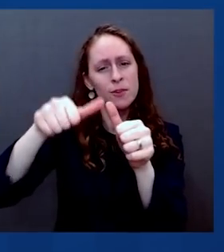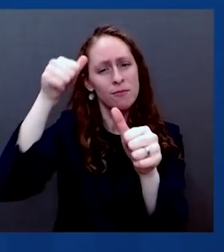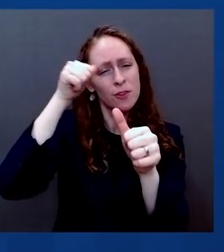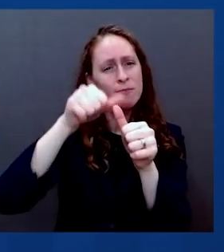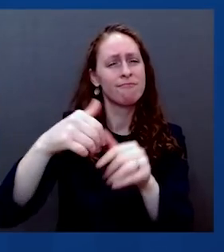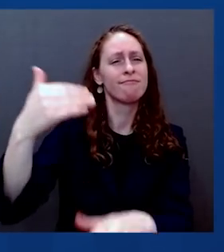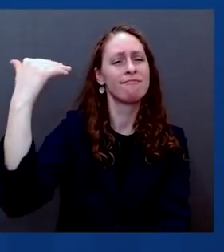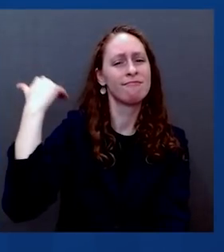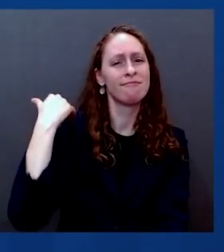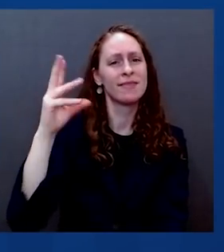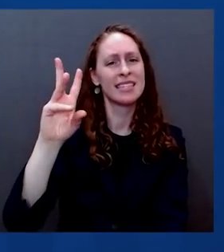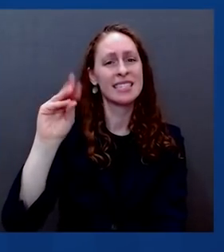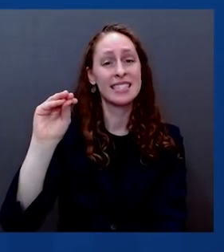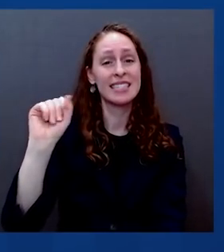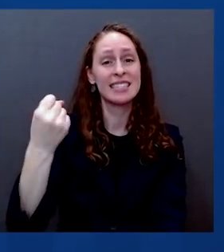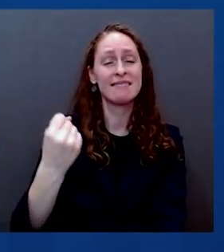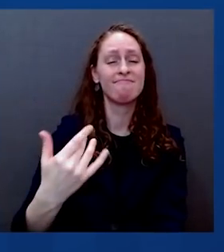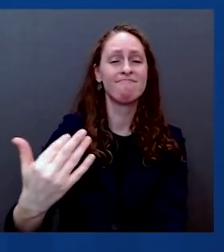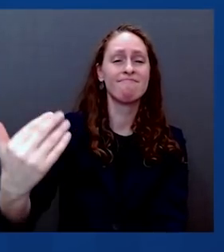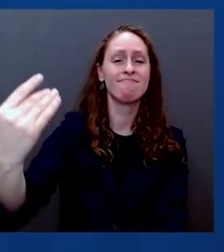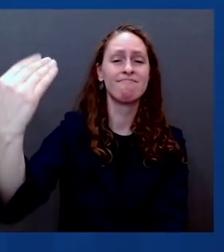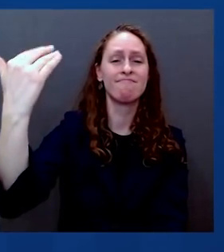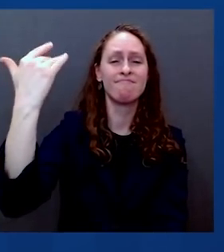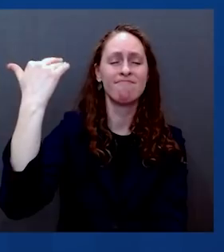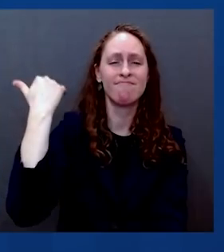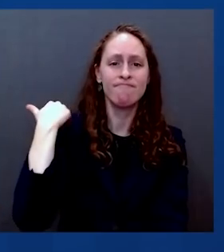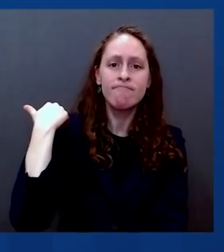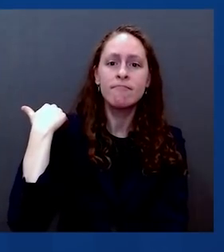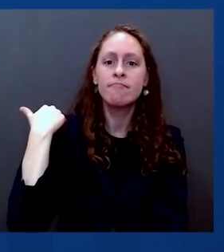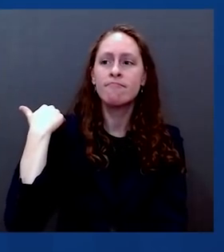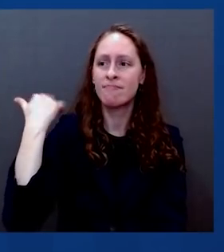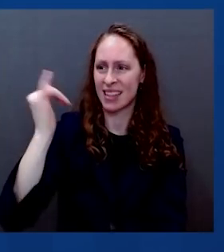And like them, you give me much hope for the future.